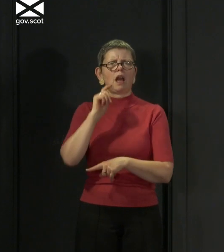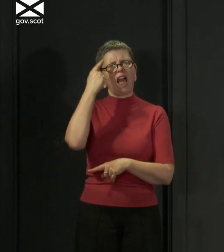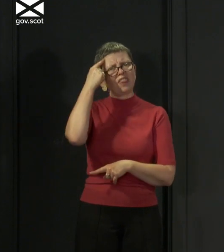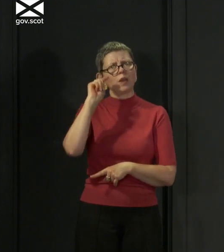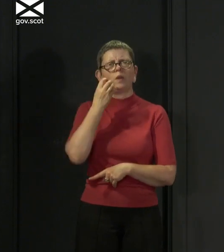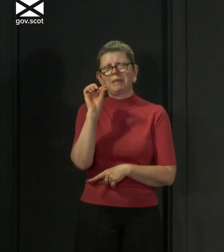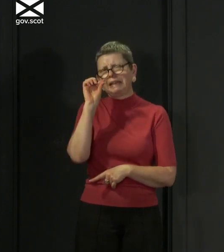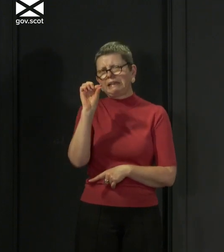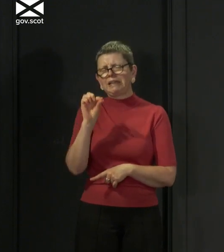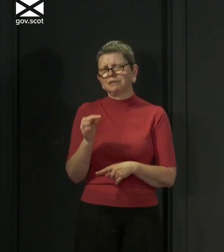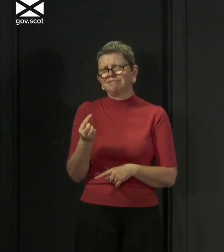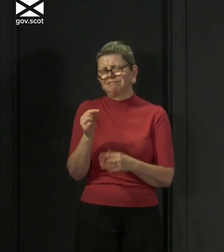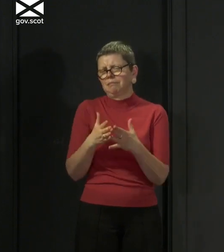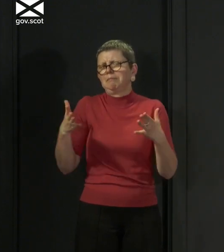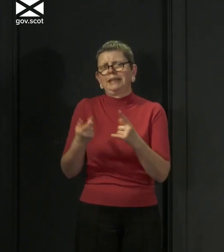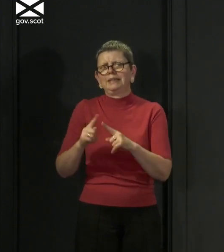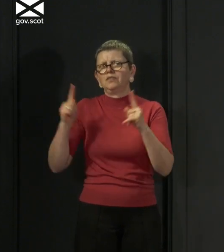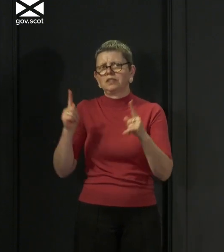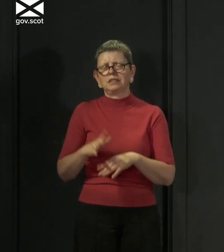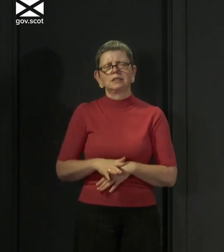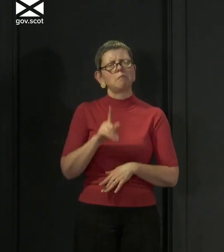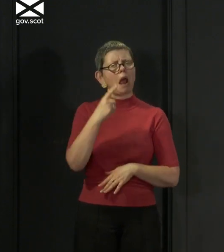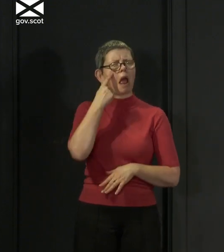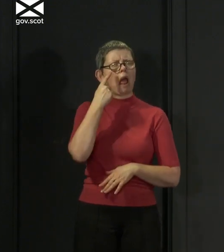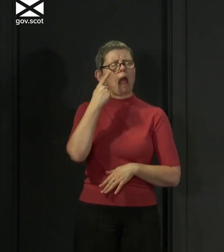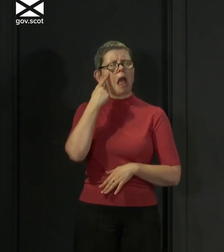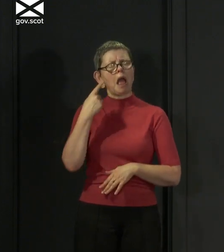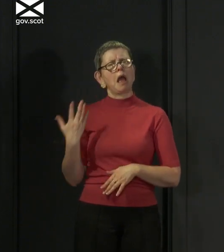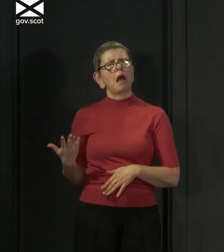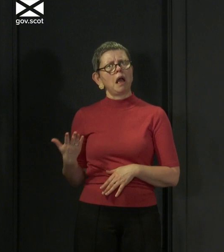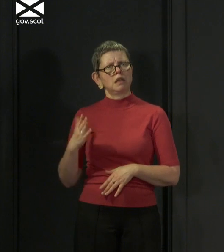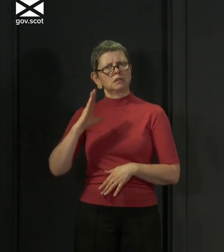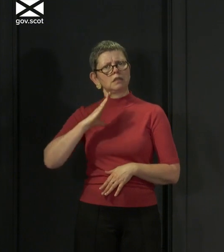see what the Prime Minister announces. But I wouldn't anticipate departure in the immediate